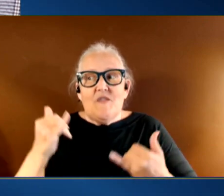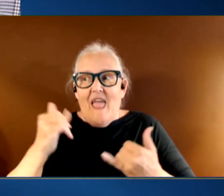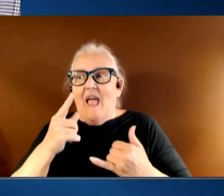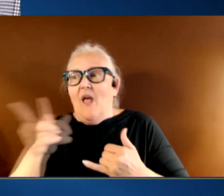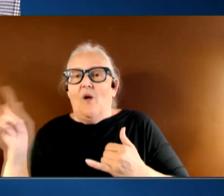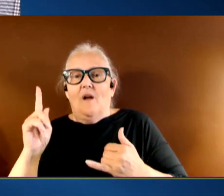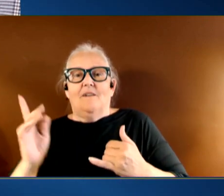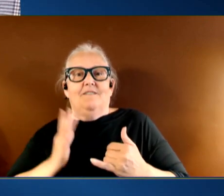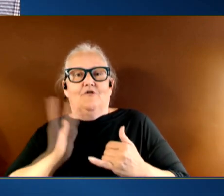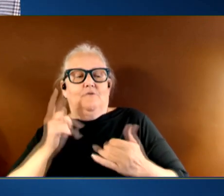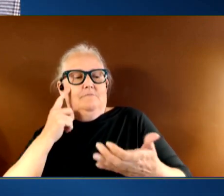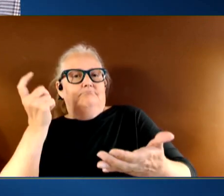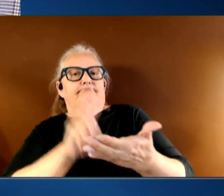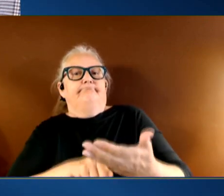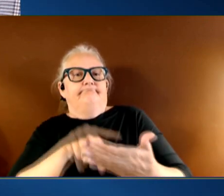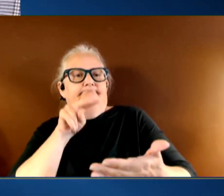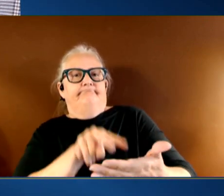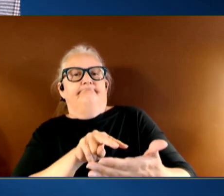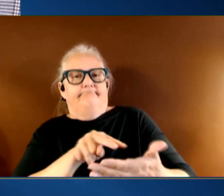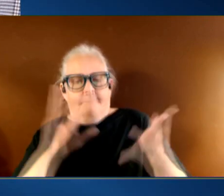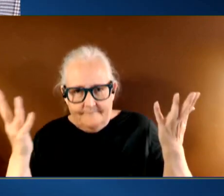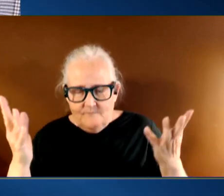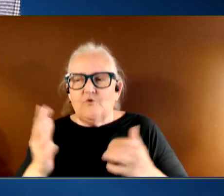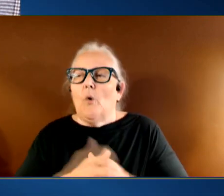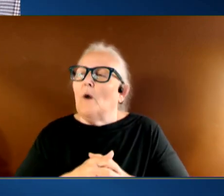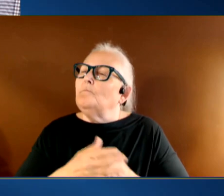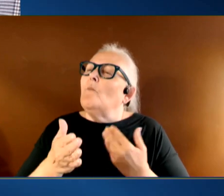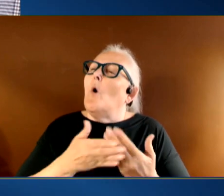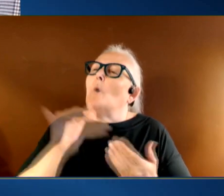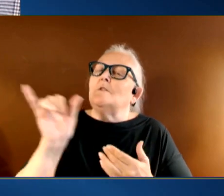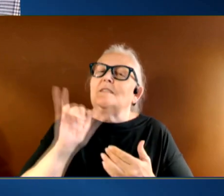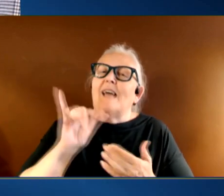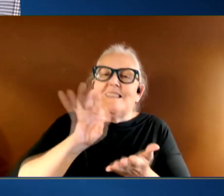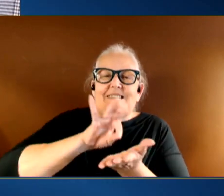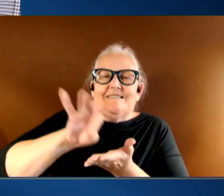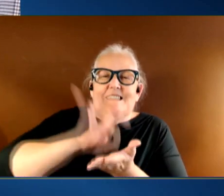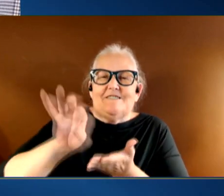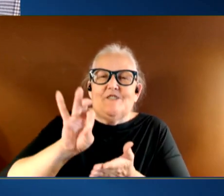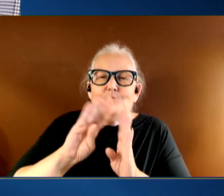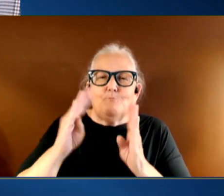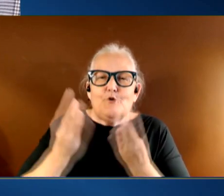And so, it's -- I kind of liken it to the census. You have to be counted and measured